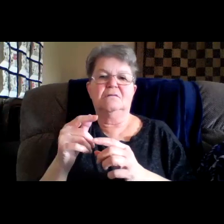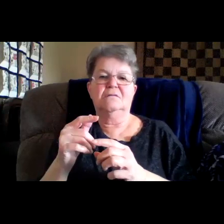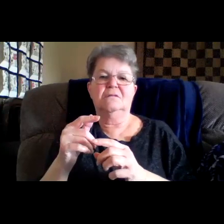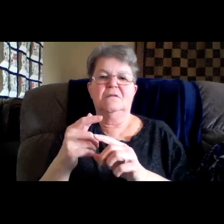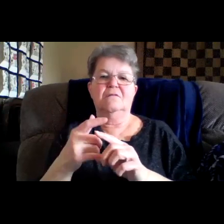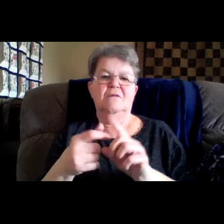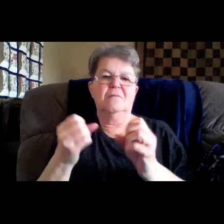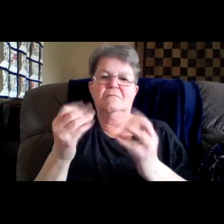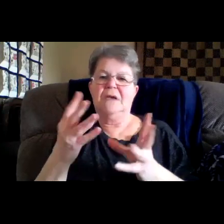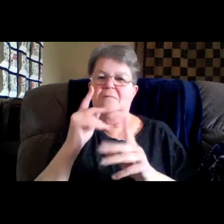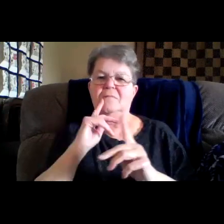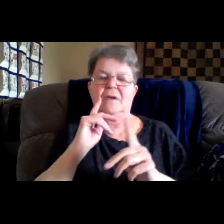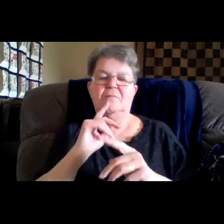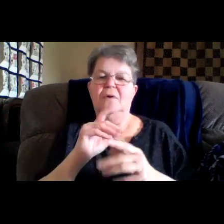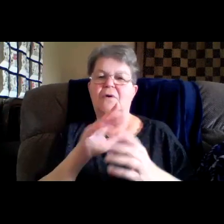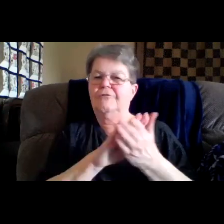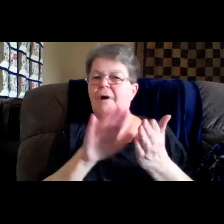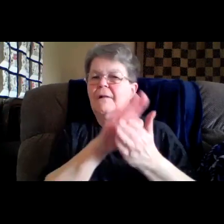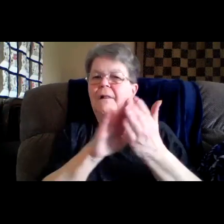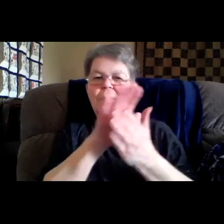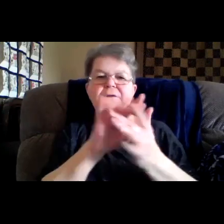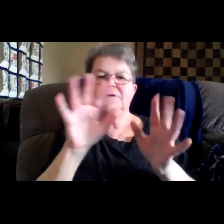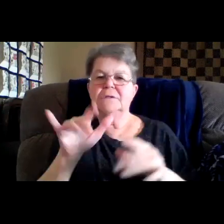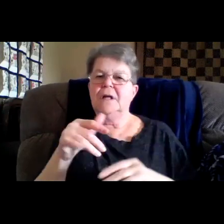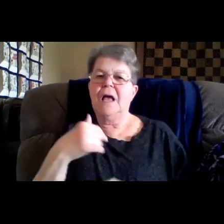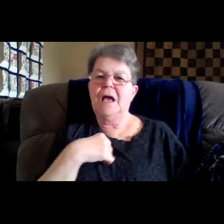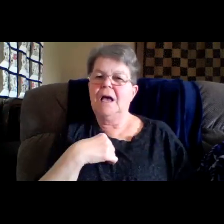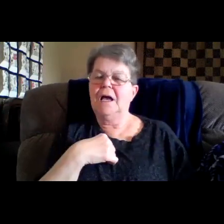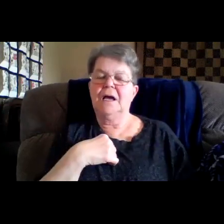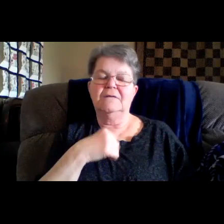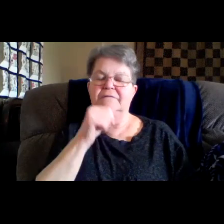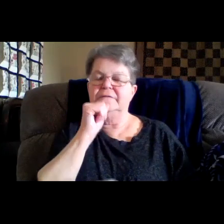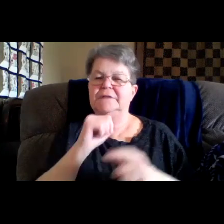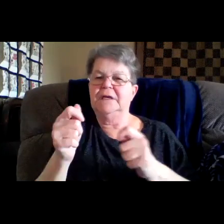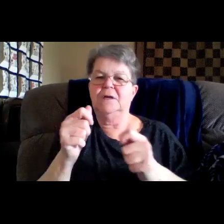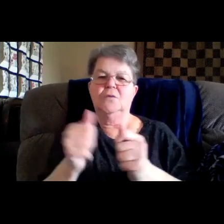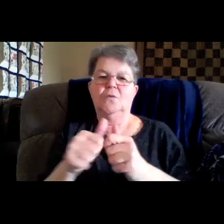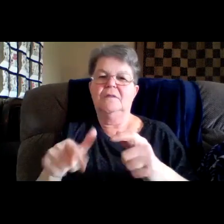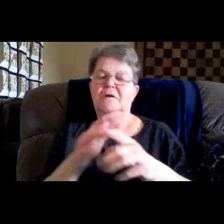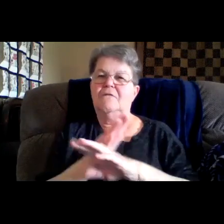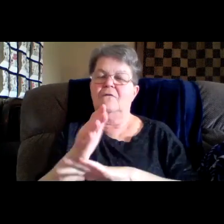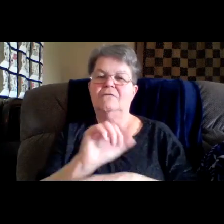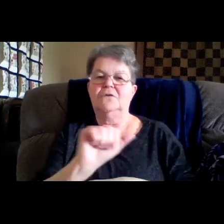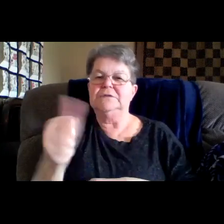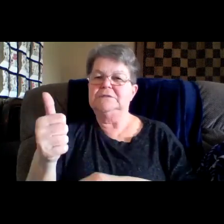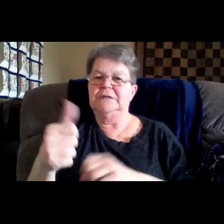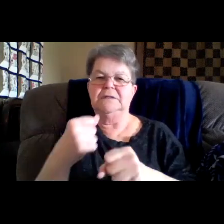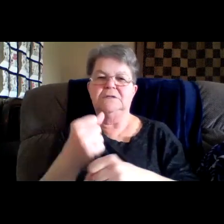because I have to deal with this for almost a over decade now. If not, maybe long since I was an infant.